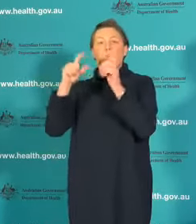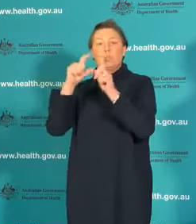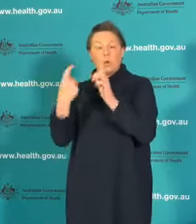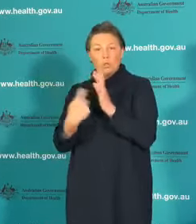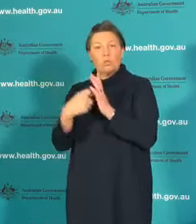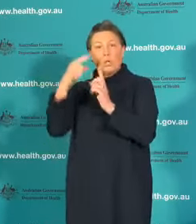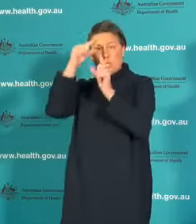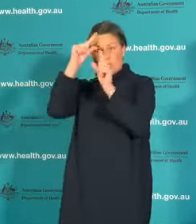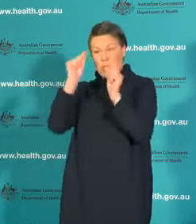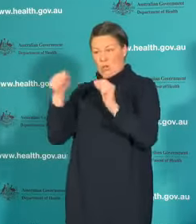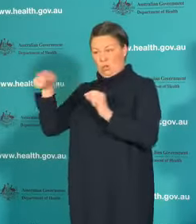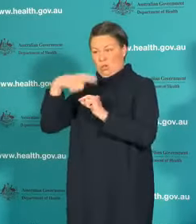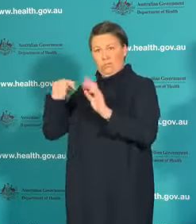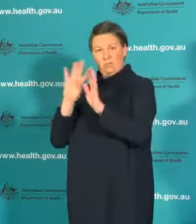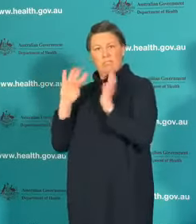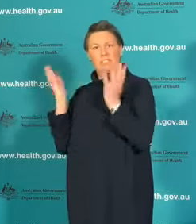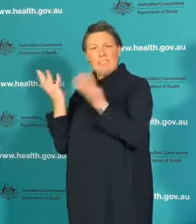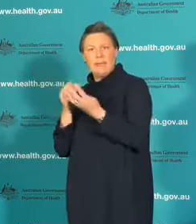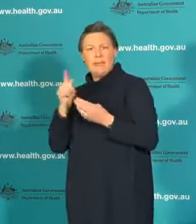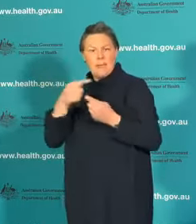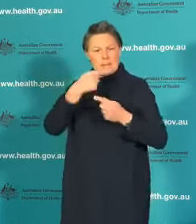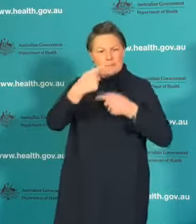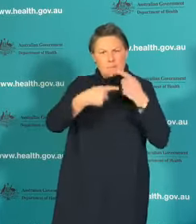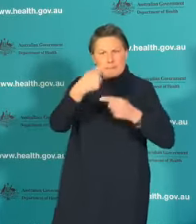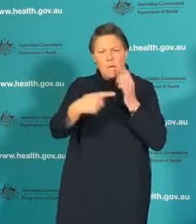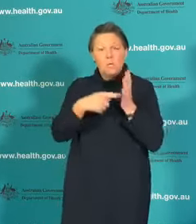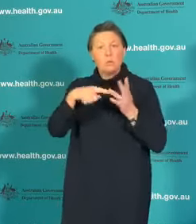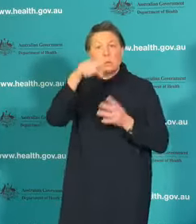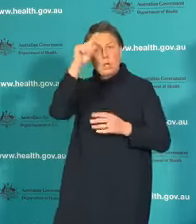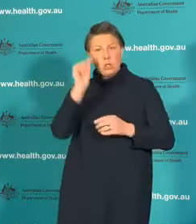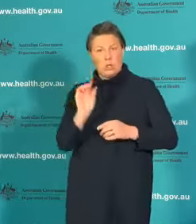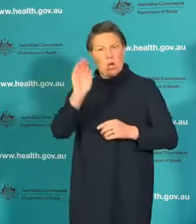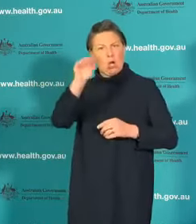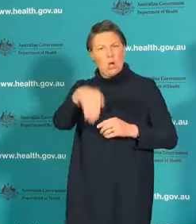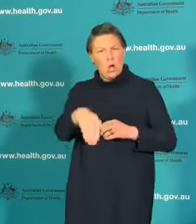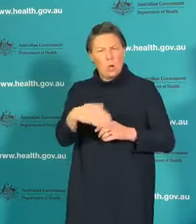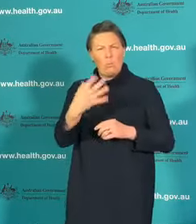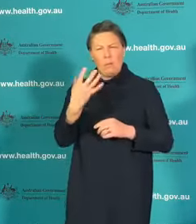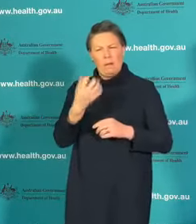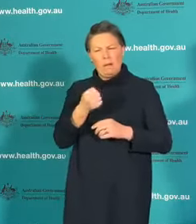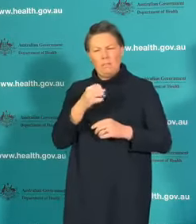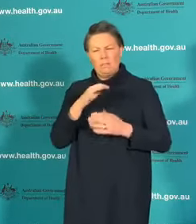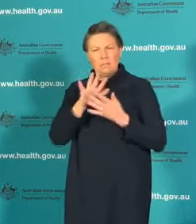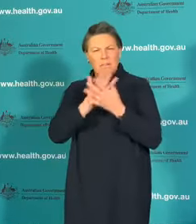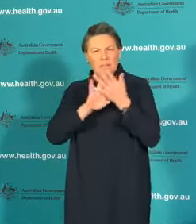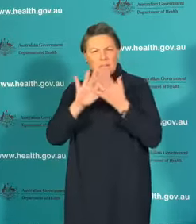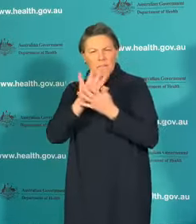to aged care facilities and the period of time when